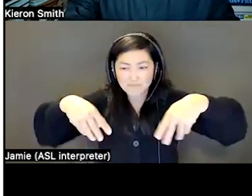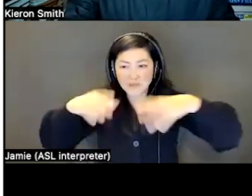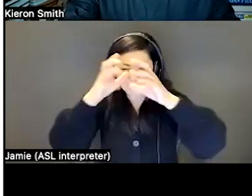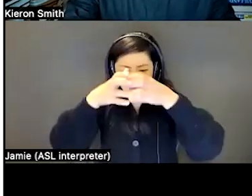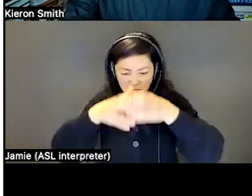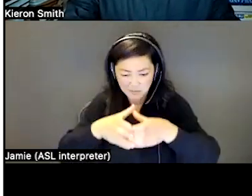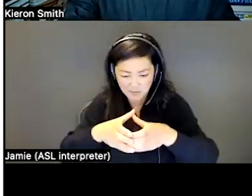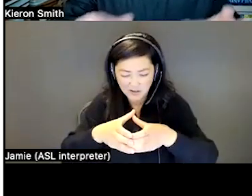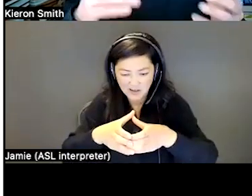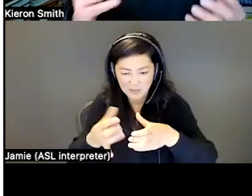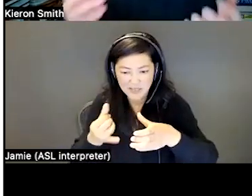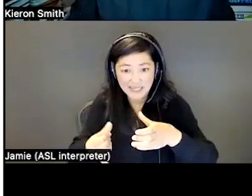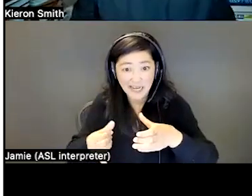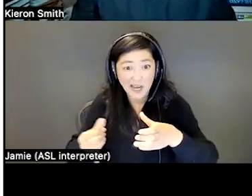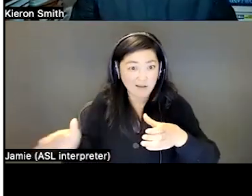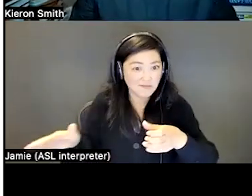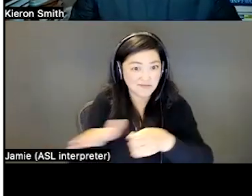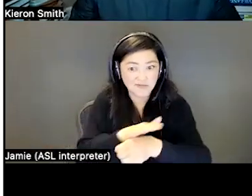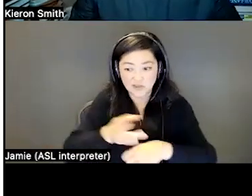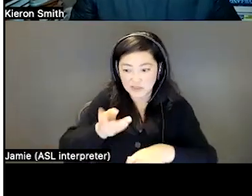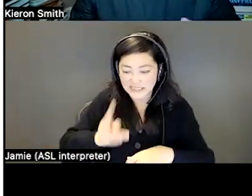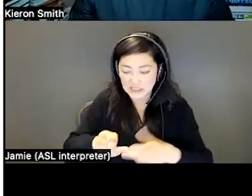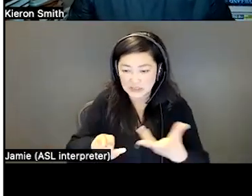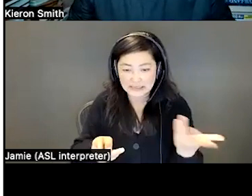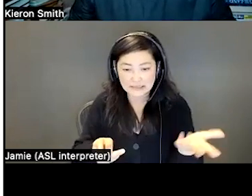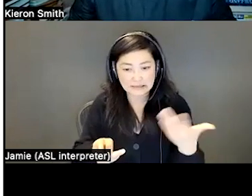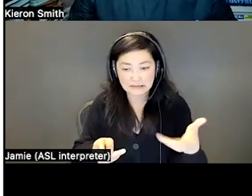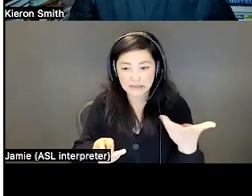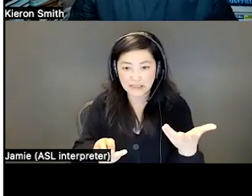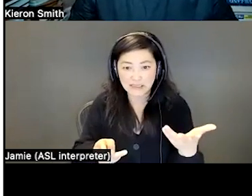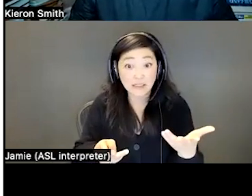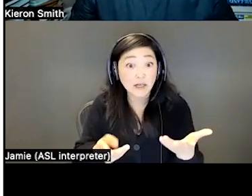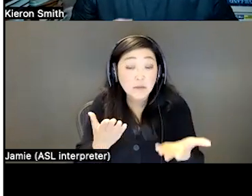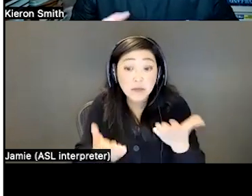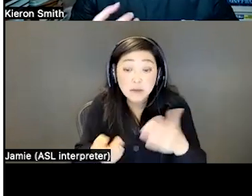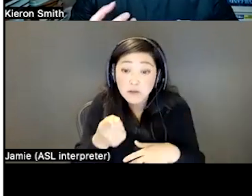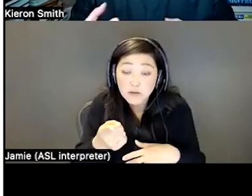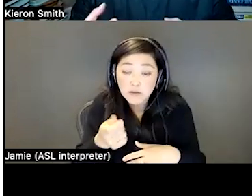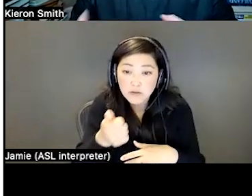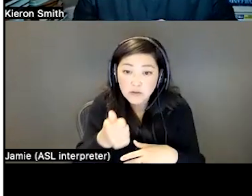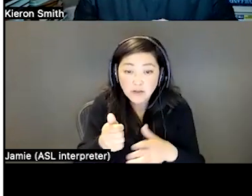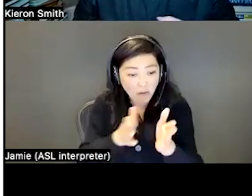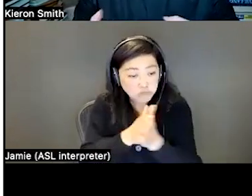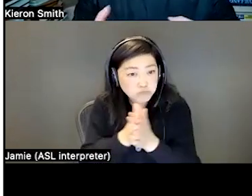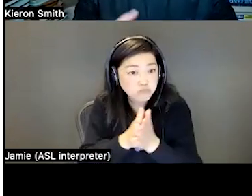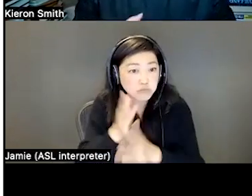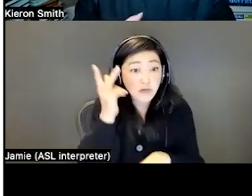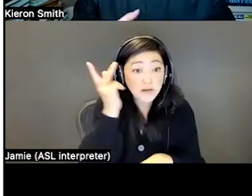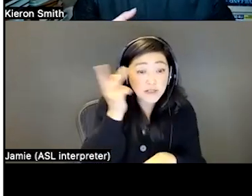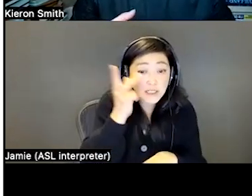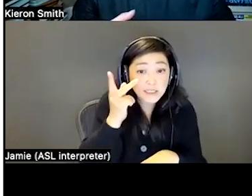you may well be interested in philosophers from Eastern Germany or fiction, architecture,